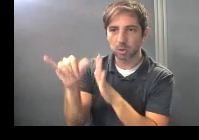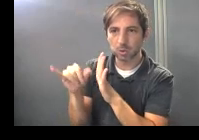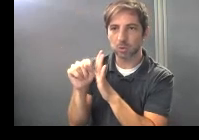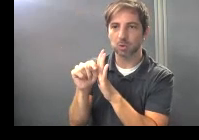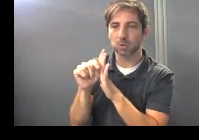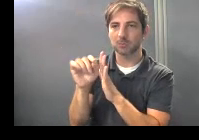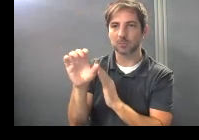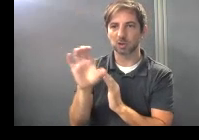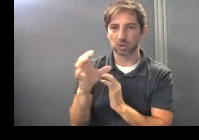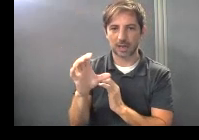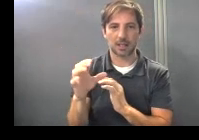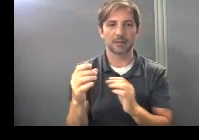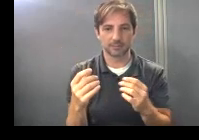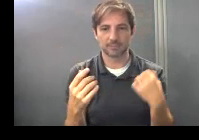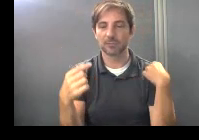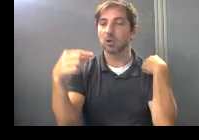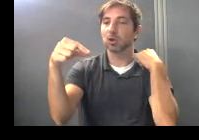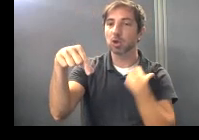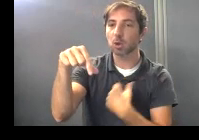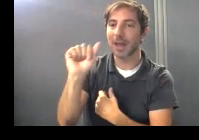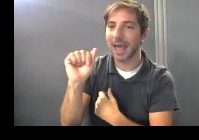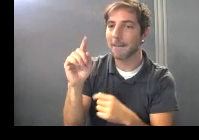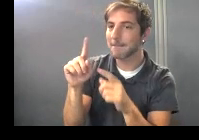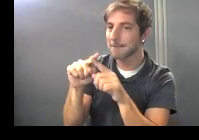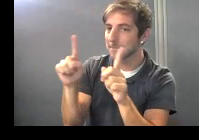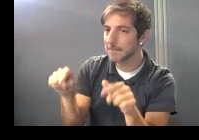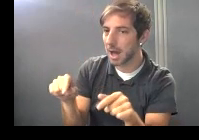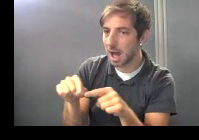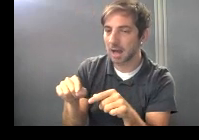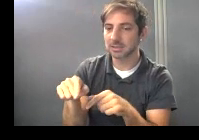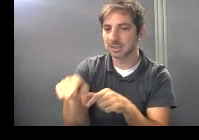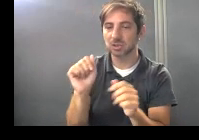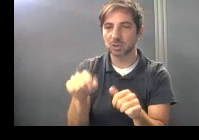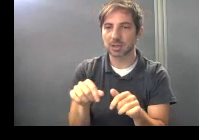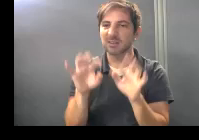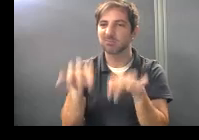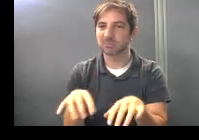PLEASE FEEL FREE TO DROP QUESTIONS INTO THE Q&A BOX THROUGHOUT THE PRESENTATION.